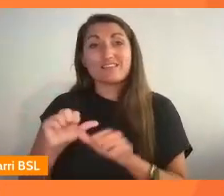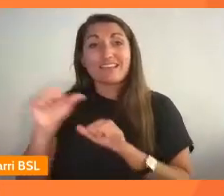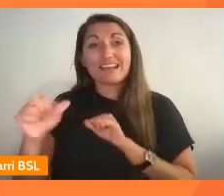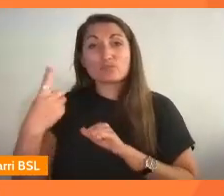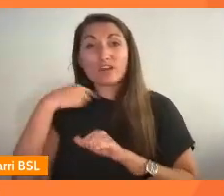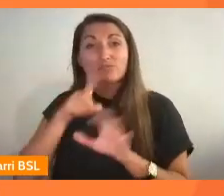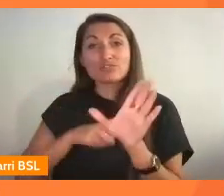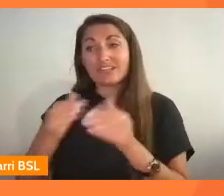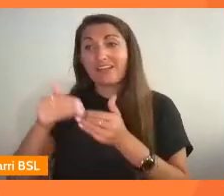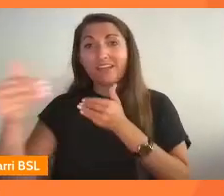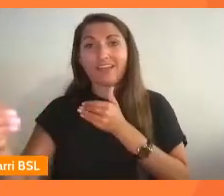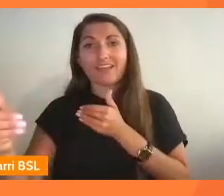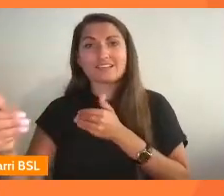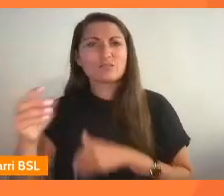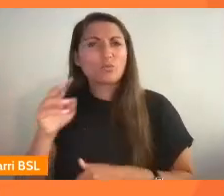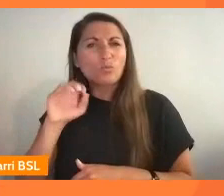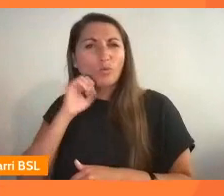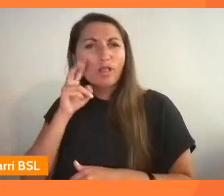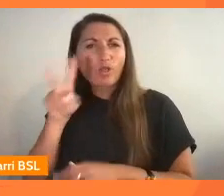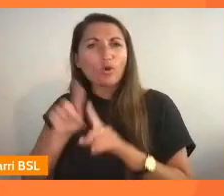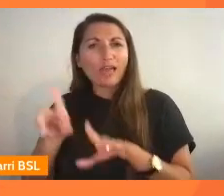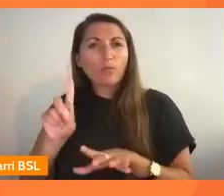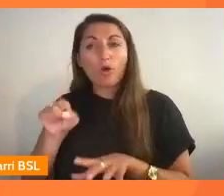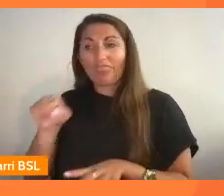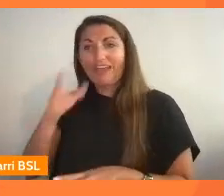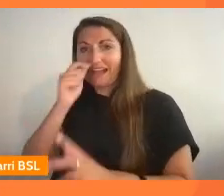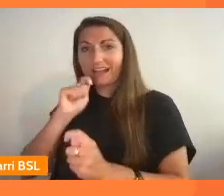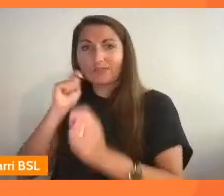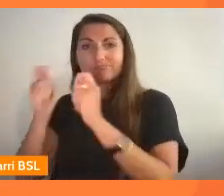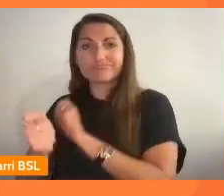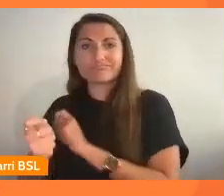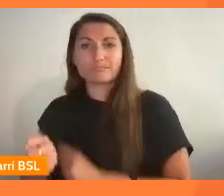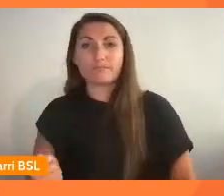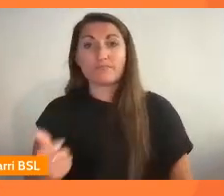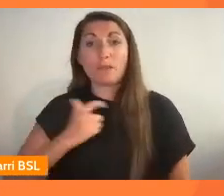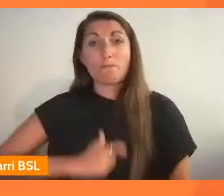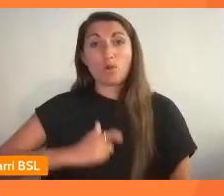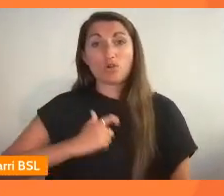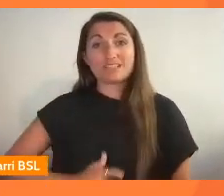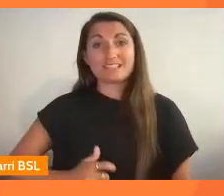Which is really, really important to me personally.